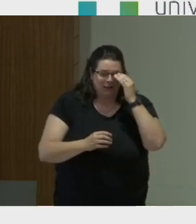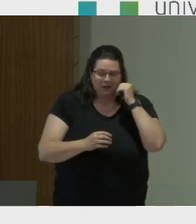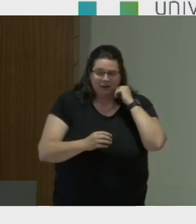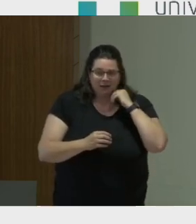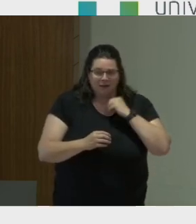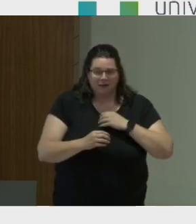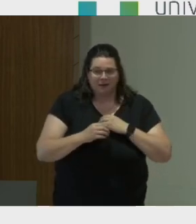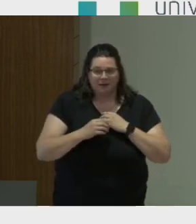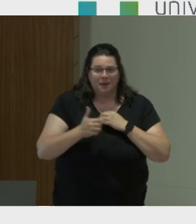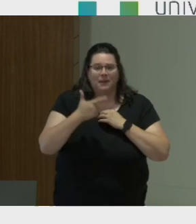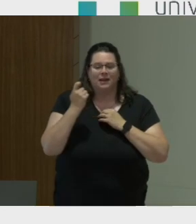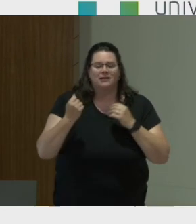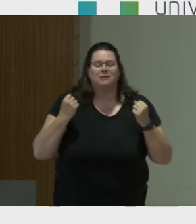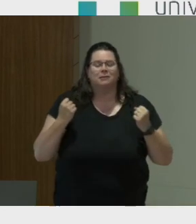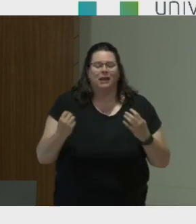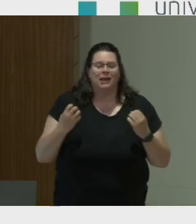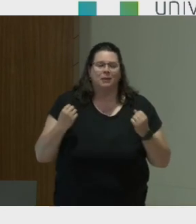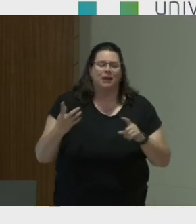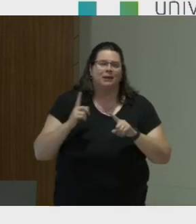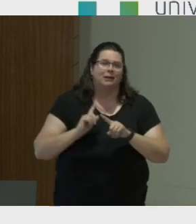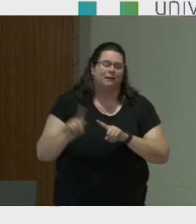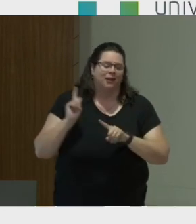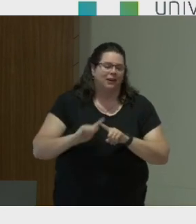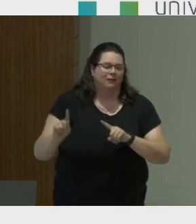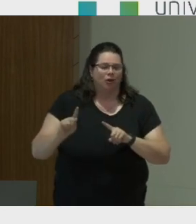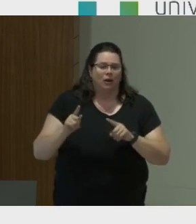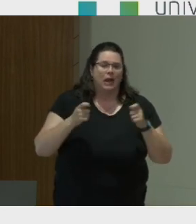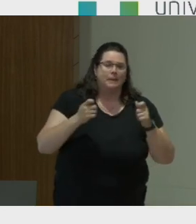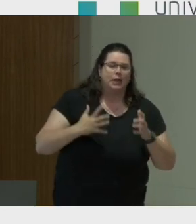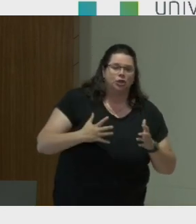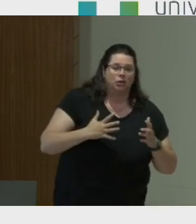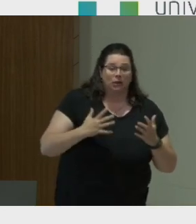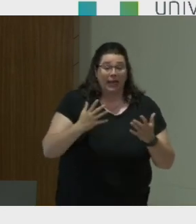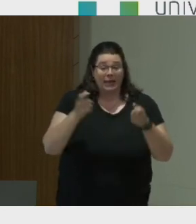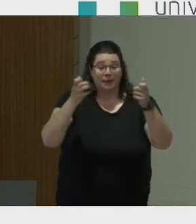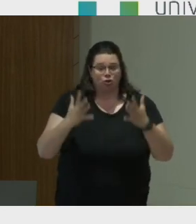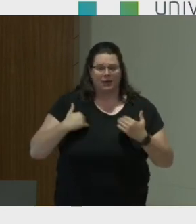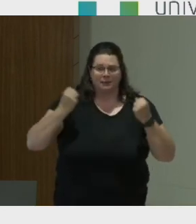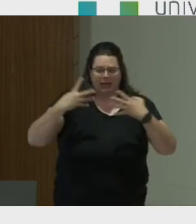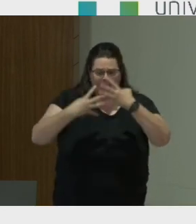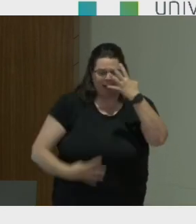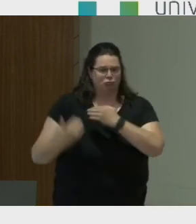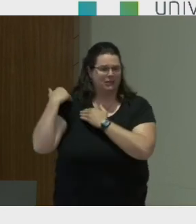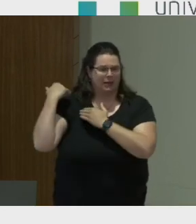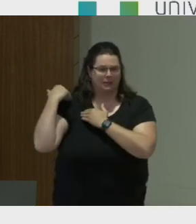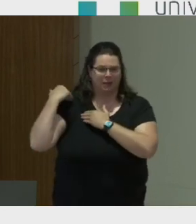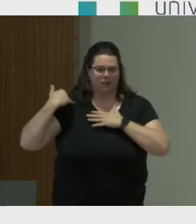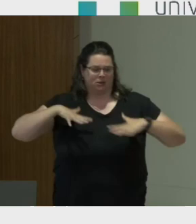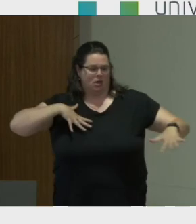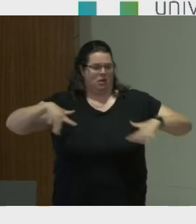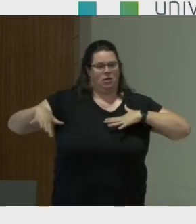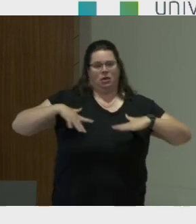administrative responsibilities and the responsibility for child protection is